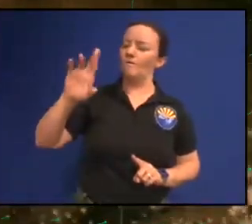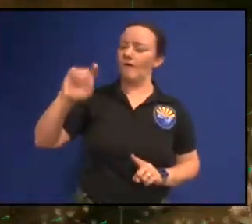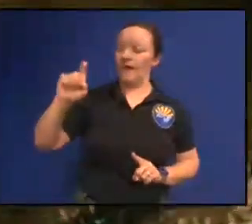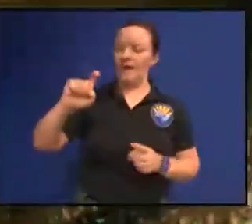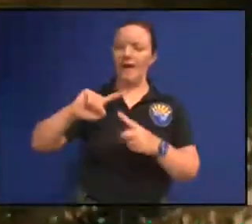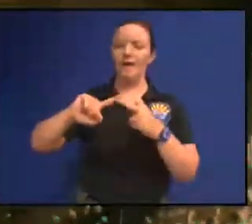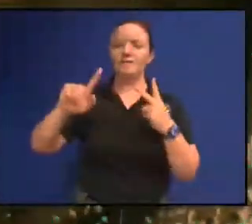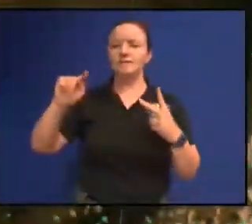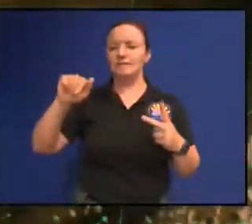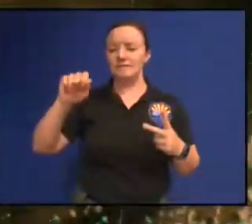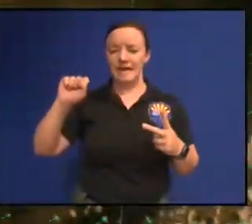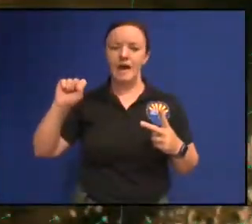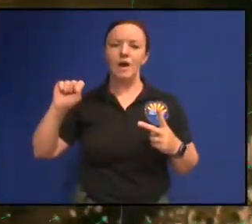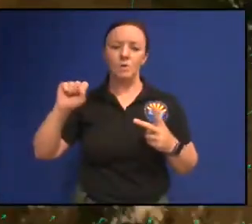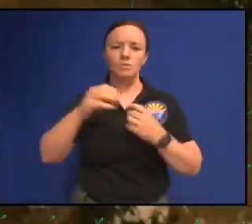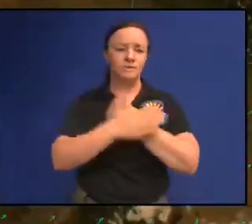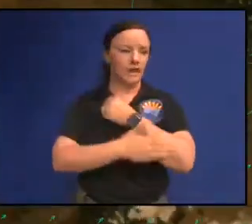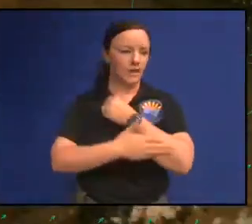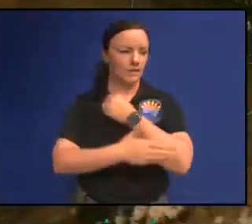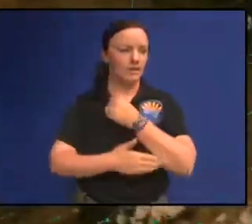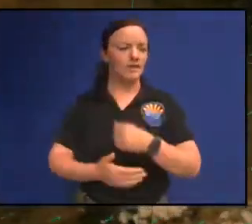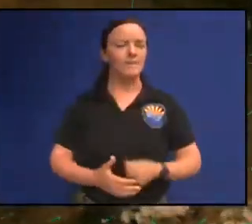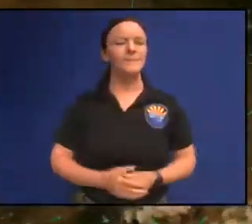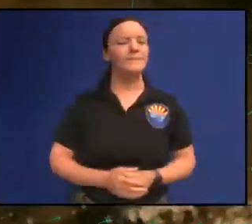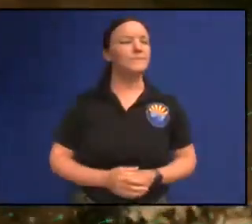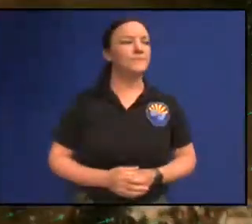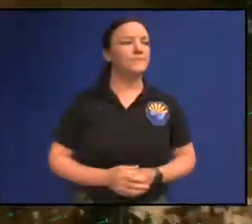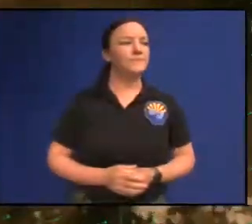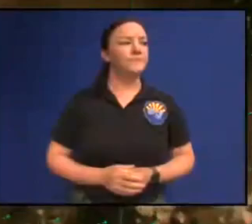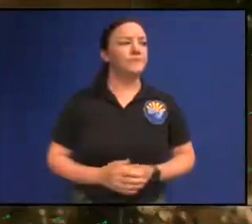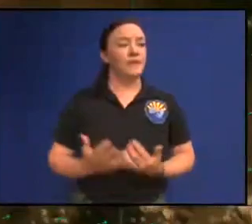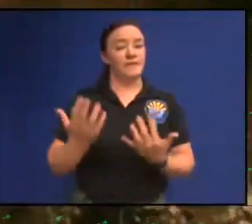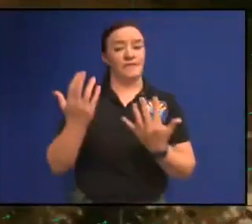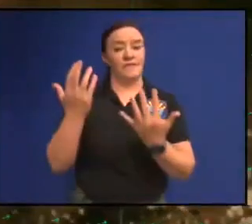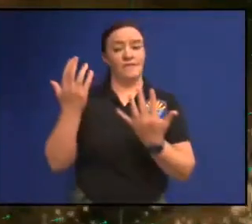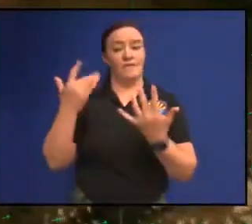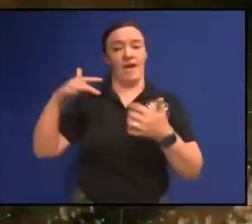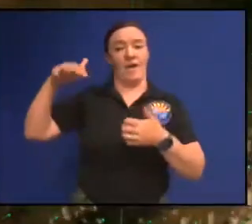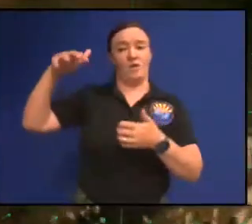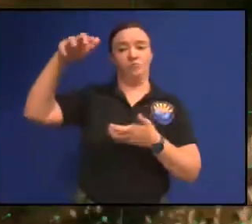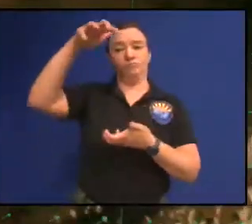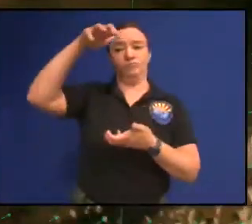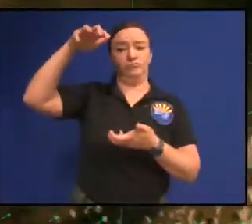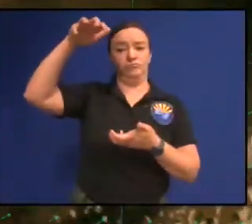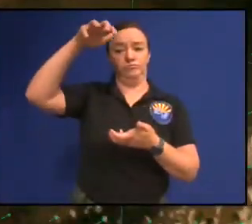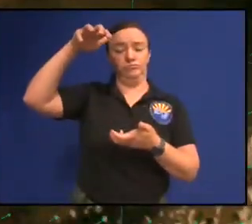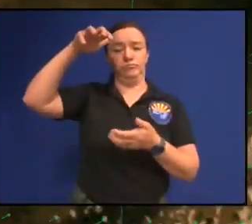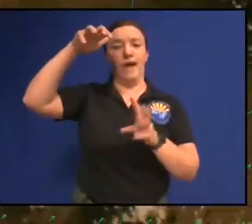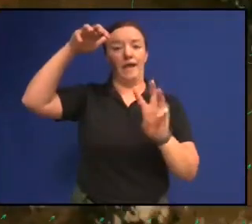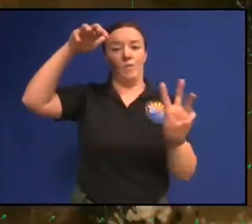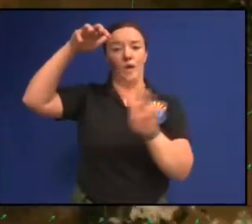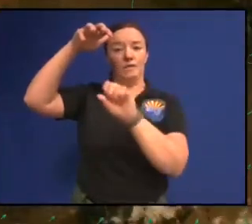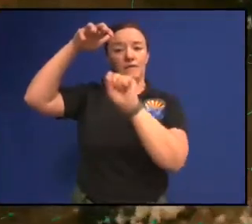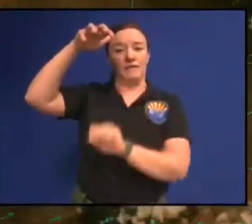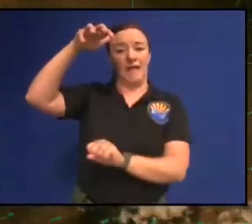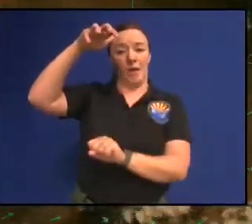THE WEST AND SOUTH, THOSE BIG BUBBLING CLOUDS. THOSE ARE SHOWERS AND THUNDERSTORMS THAT ARE DEVELOPING STILL TO OUR WEST AND SOUTHWEST.